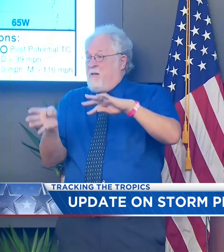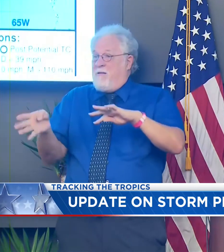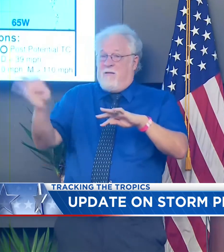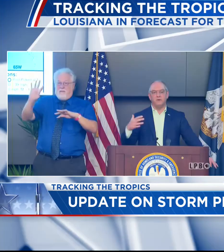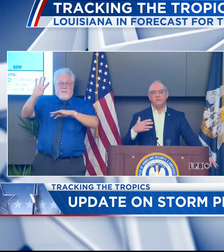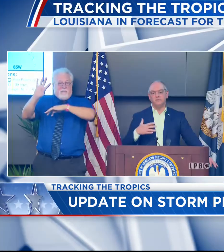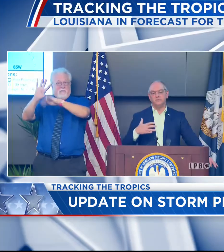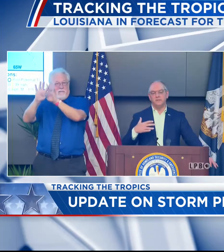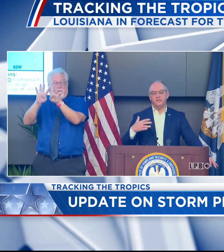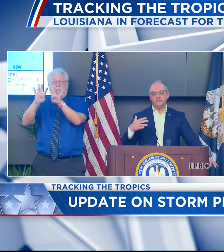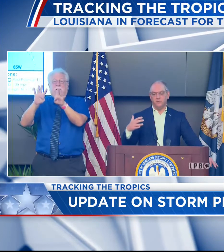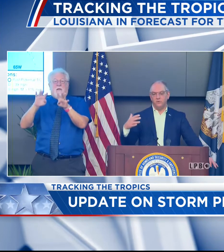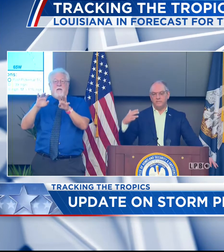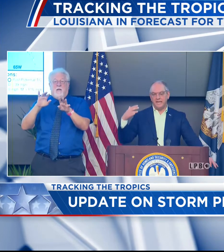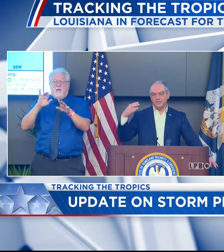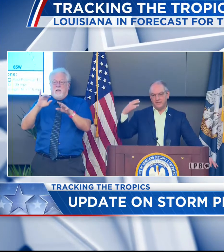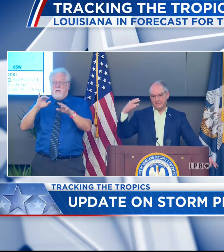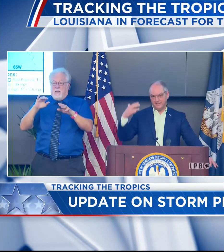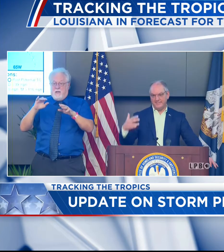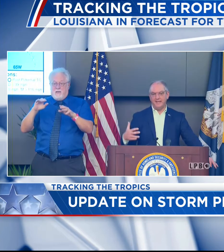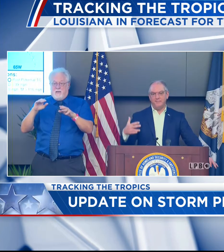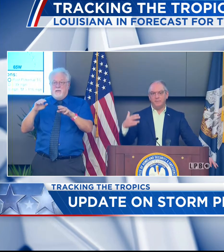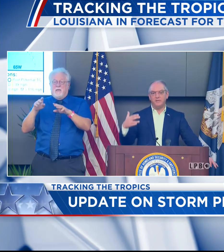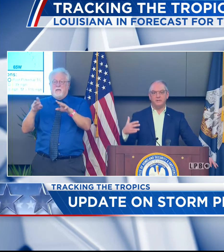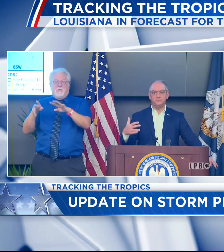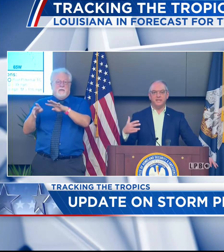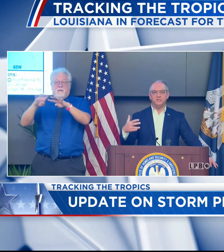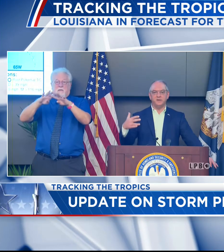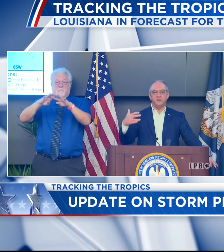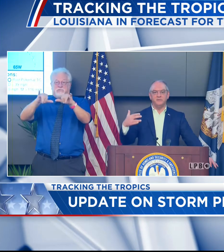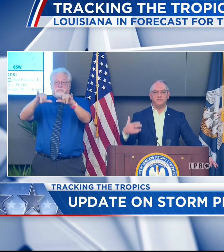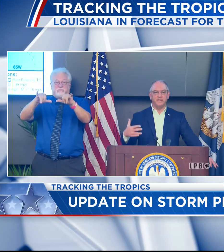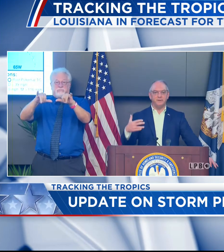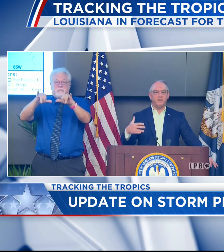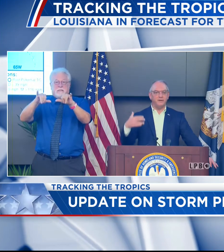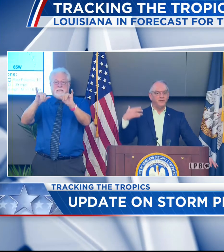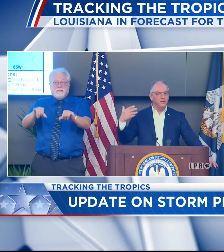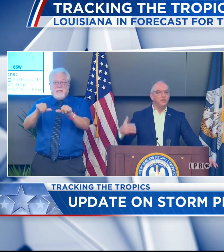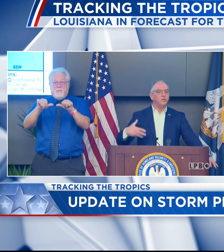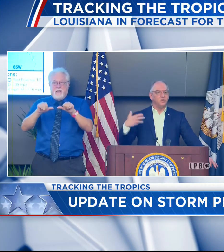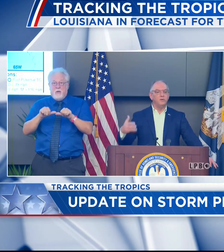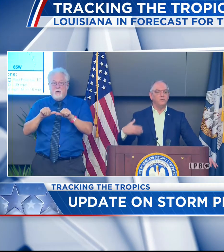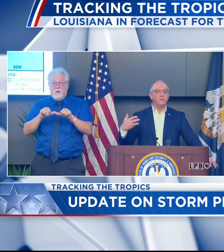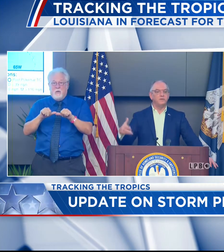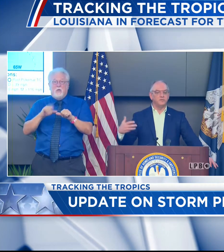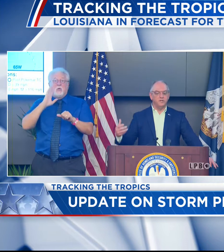EMPTY AND DRAIN SO LONG THE STORM SURGE IS BUILDING UP AND THE SOUTHEAST WIND CONTINUES.